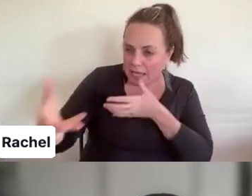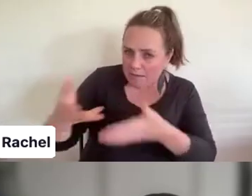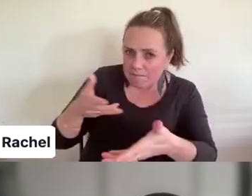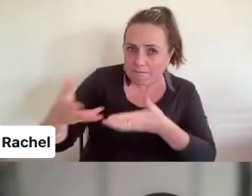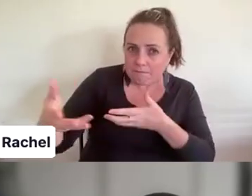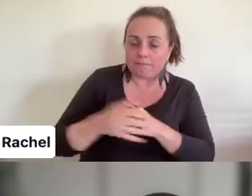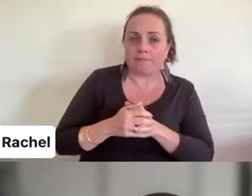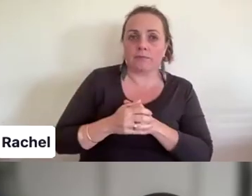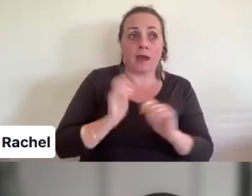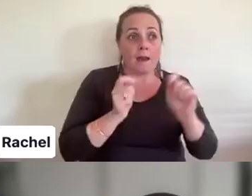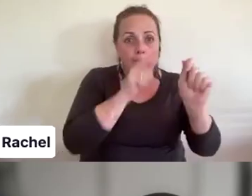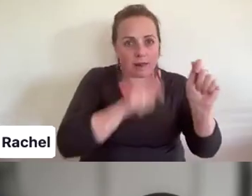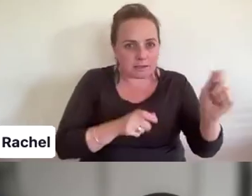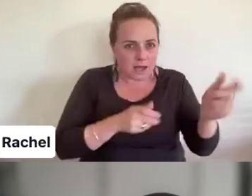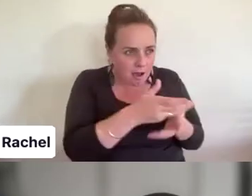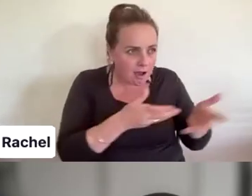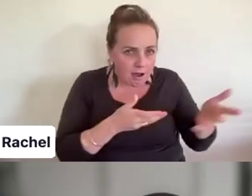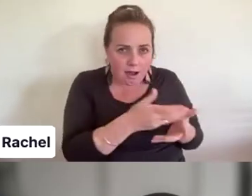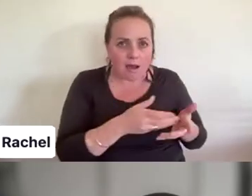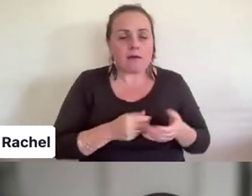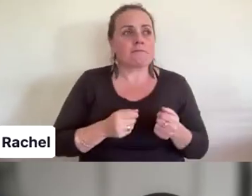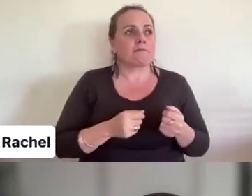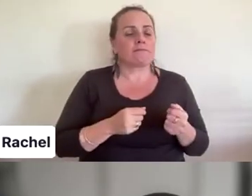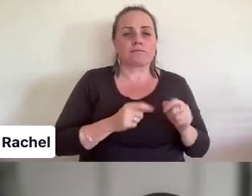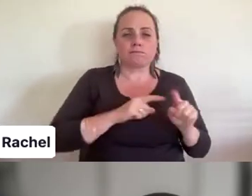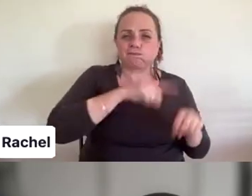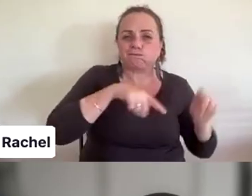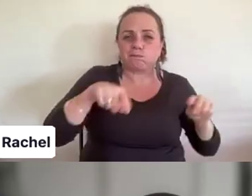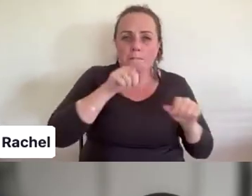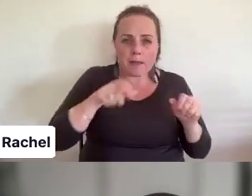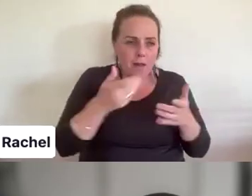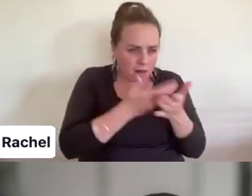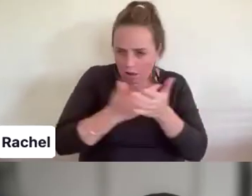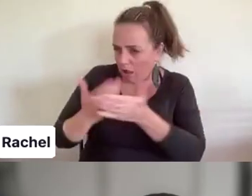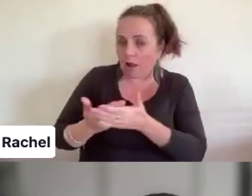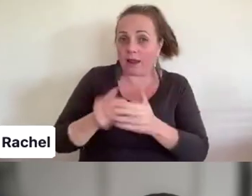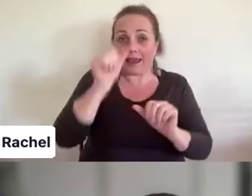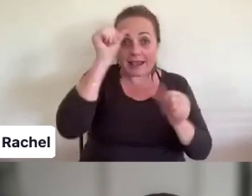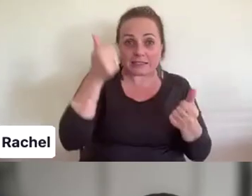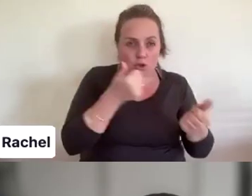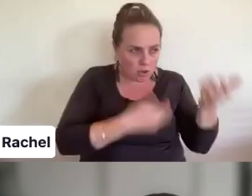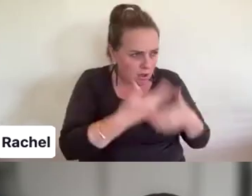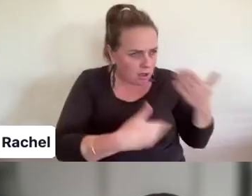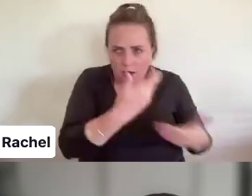builders and all sorts of people who are experts in this space to make our parliament